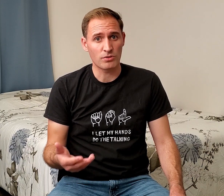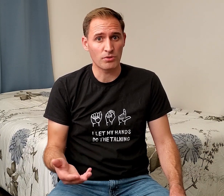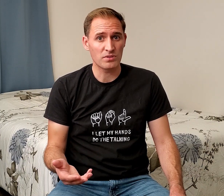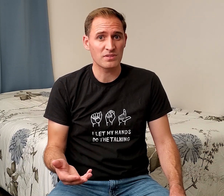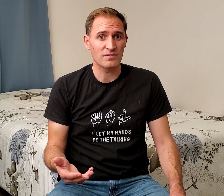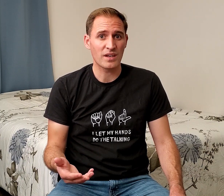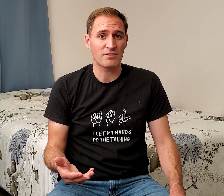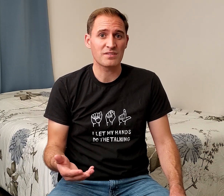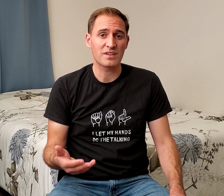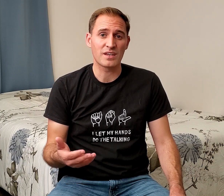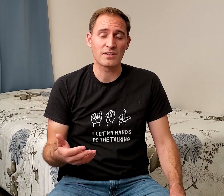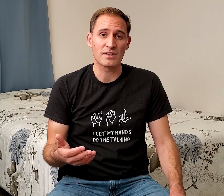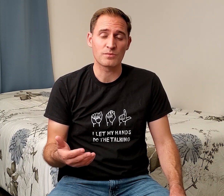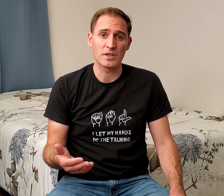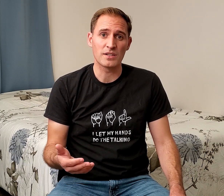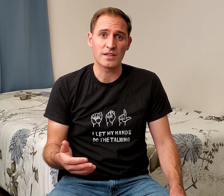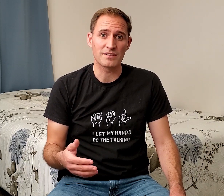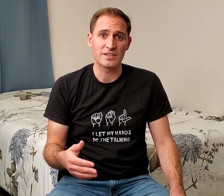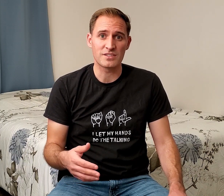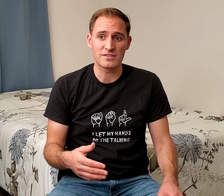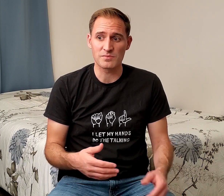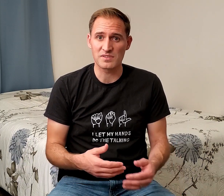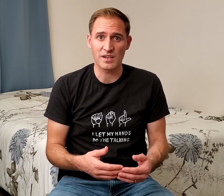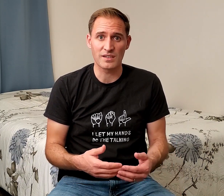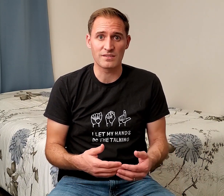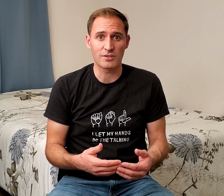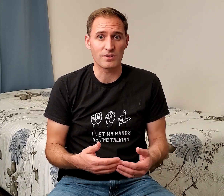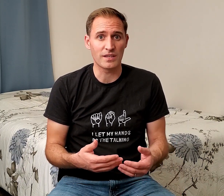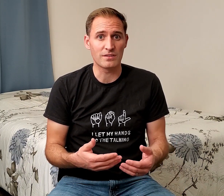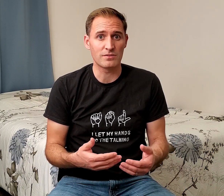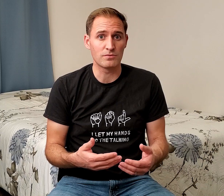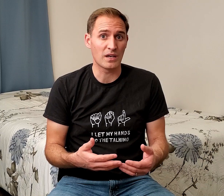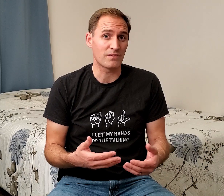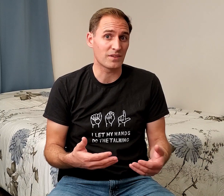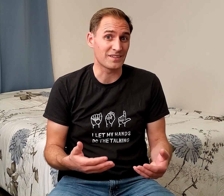corona virus and as well as teaching some signs that are related to feeling